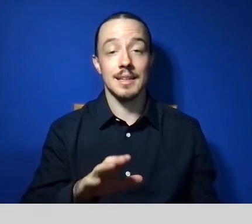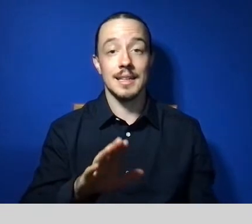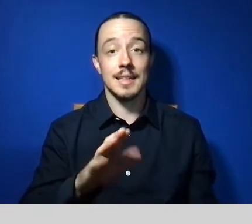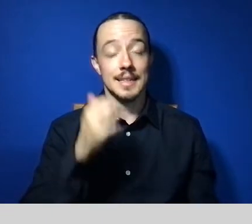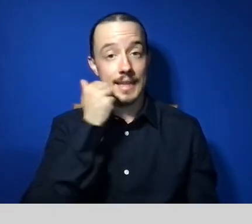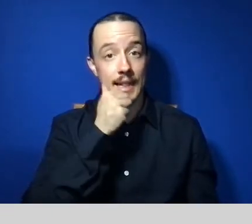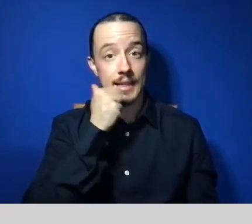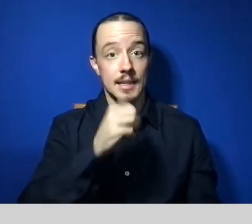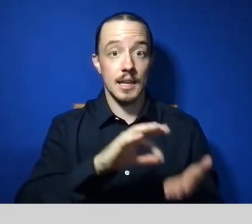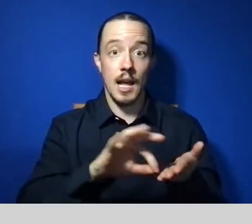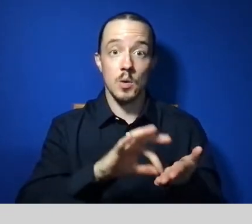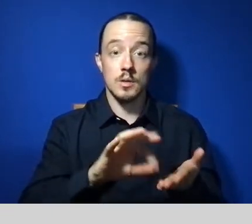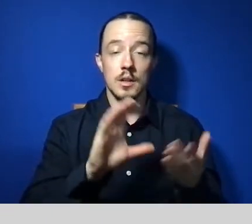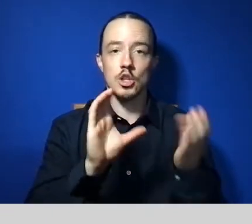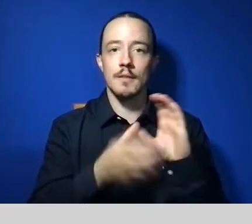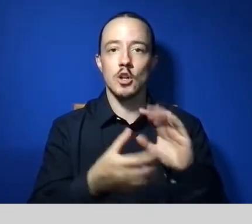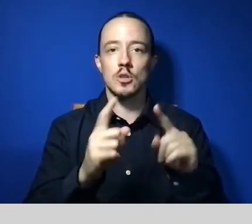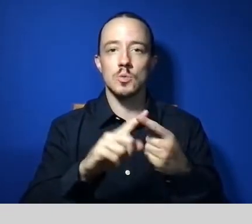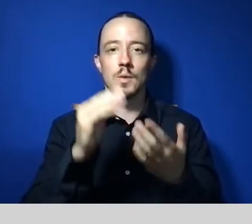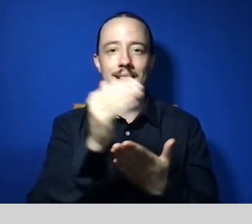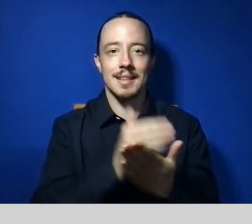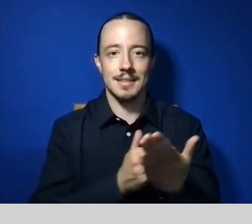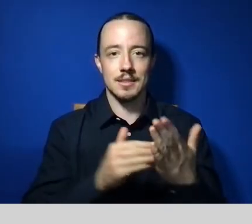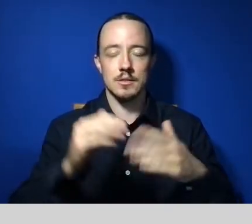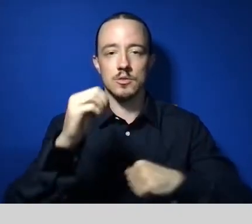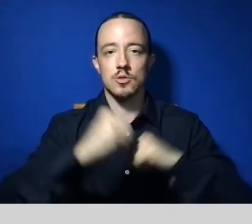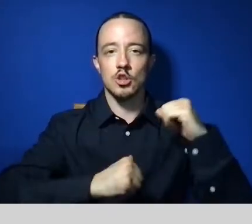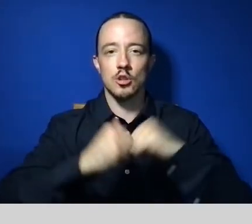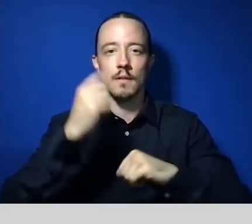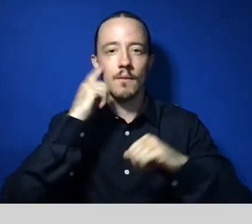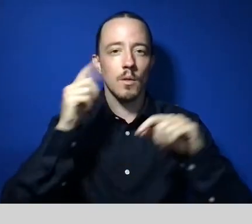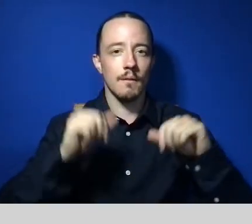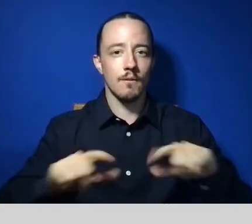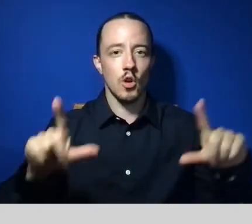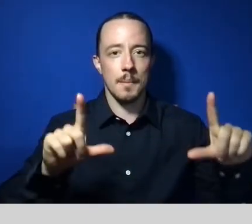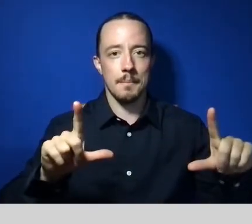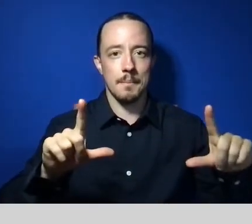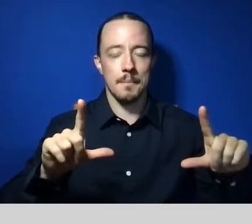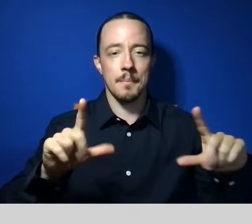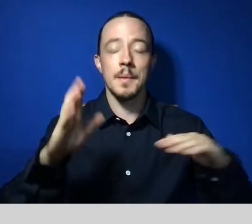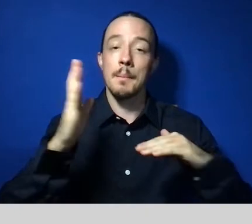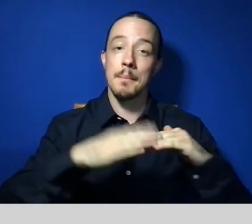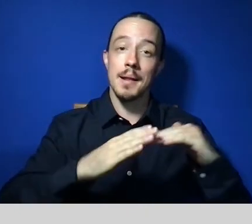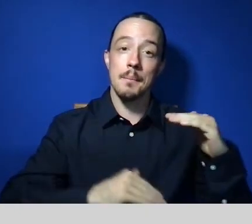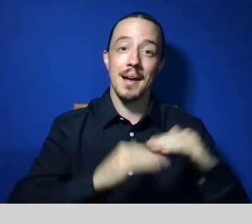the daily case count and convert it to a list format for the frame. This does the min max again,